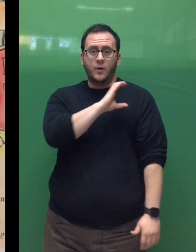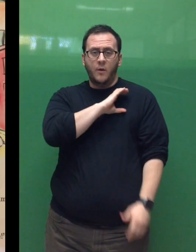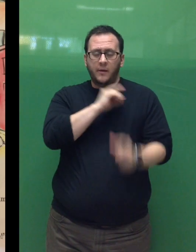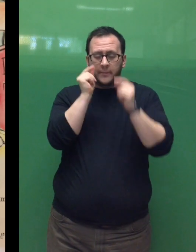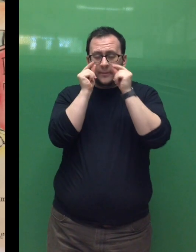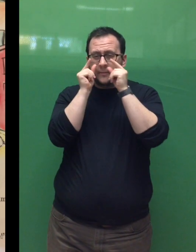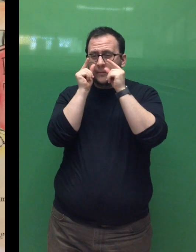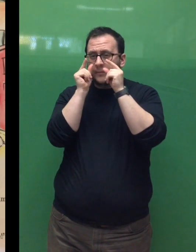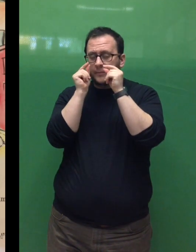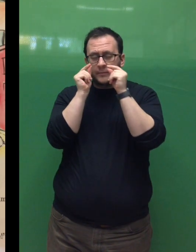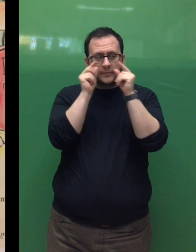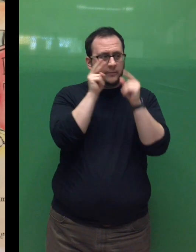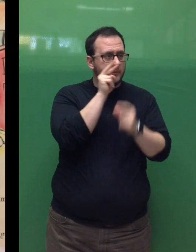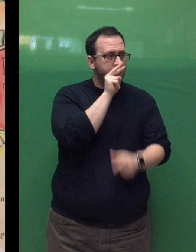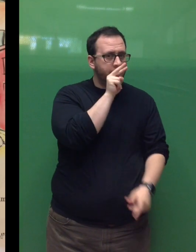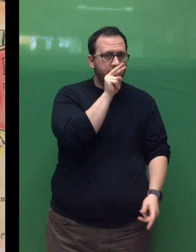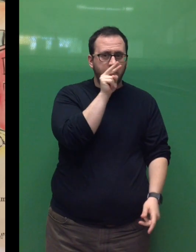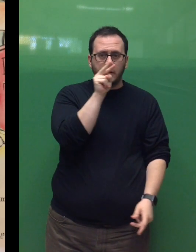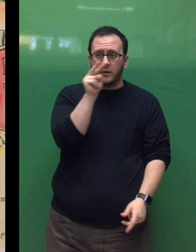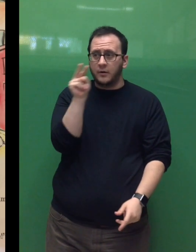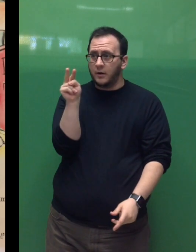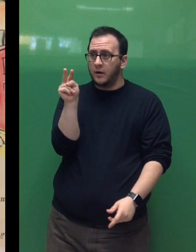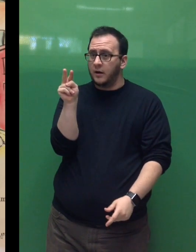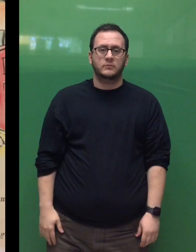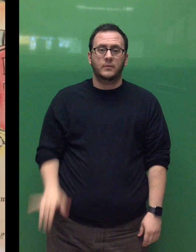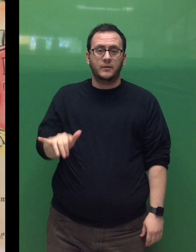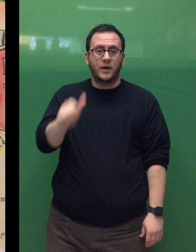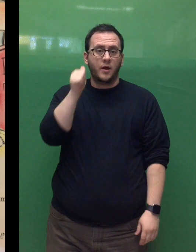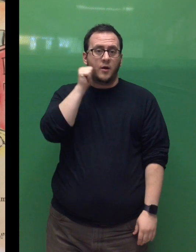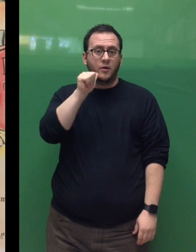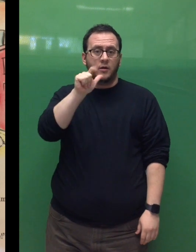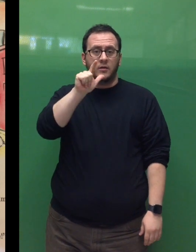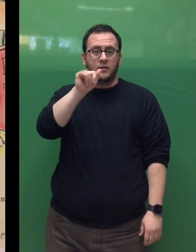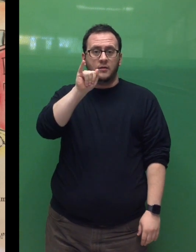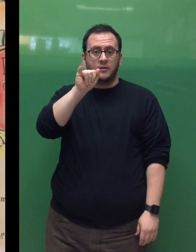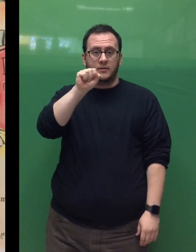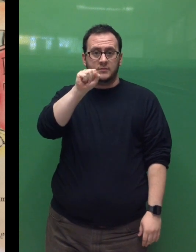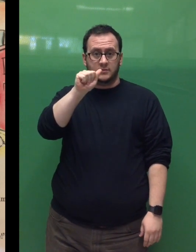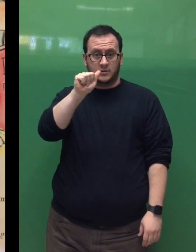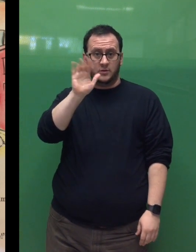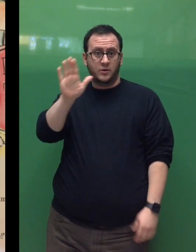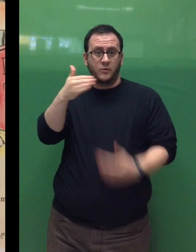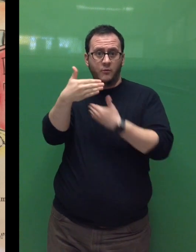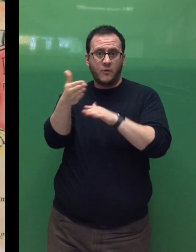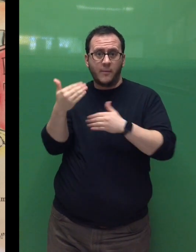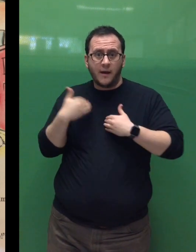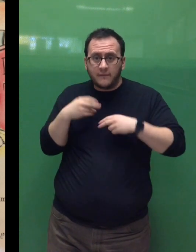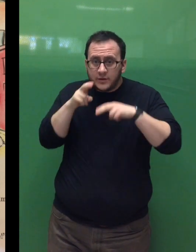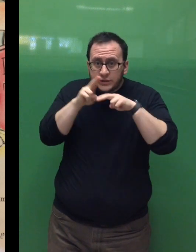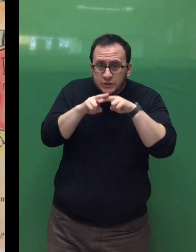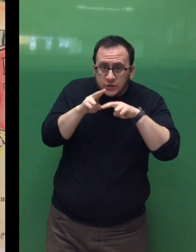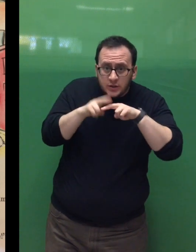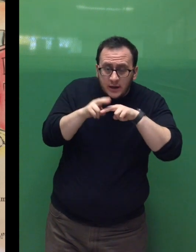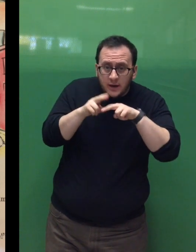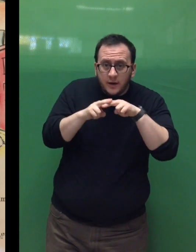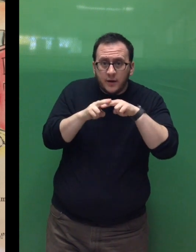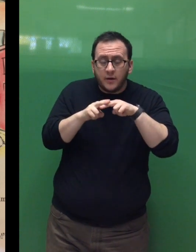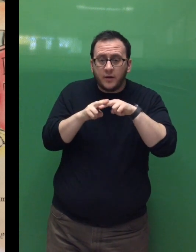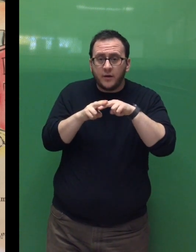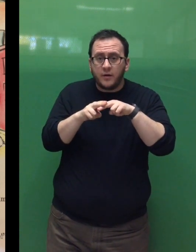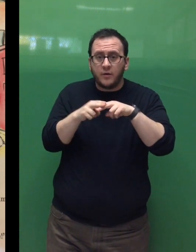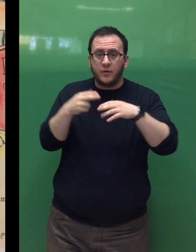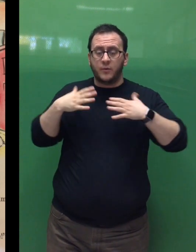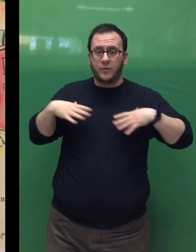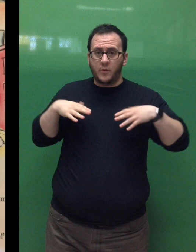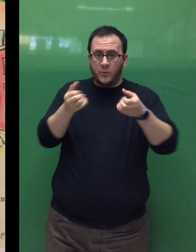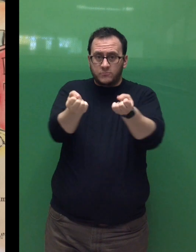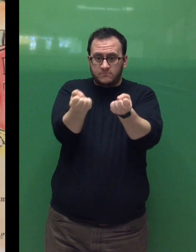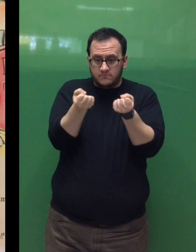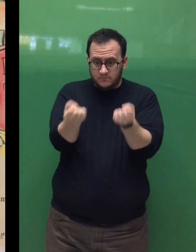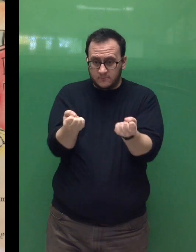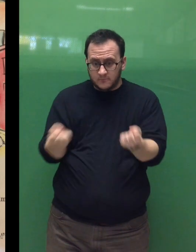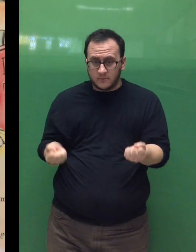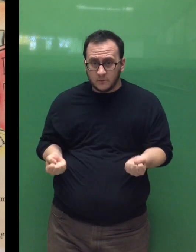Corduroy blinked. There was a chair and a chest of drawers